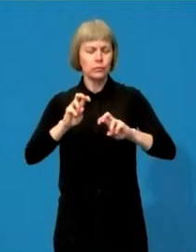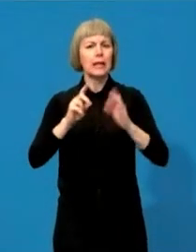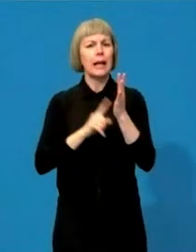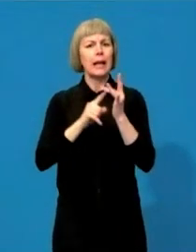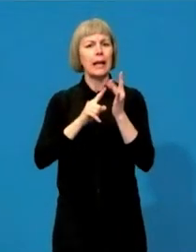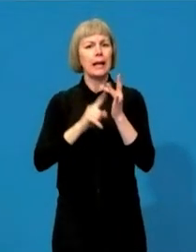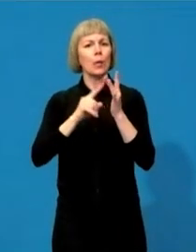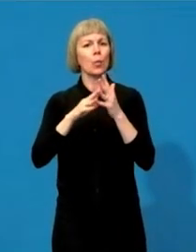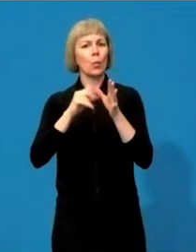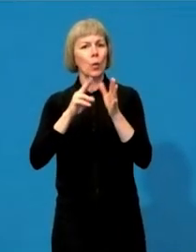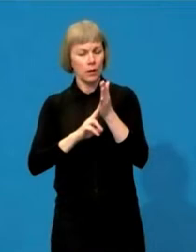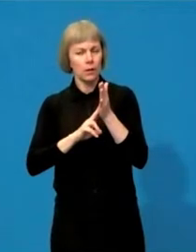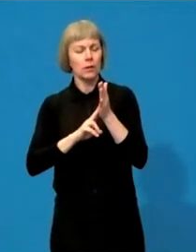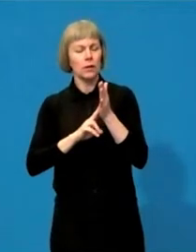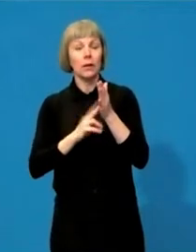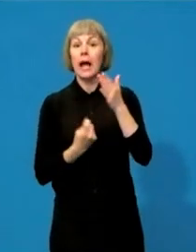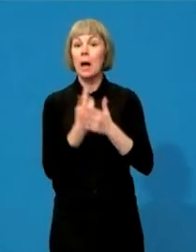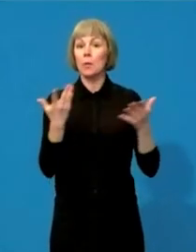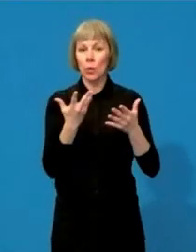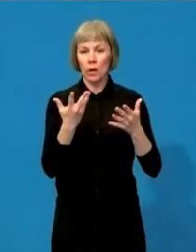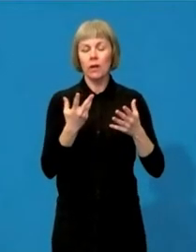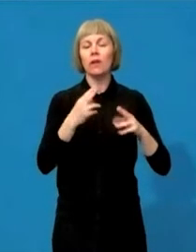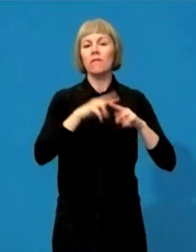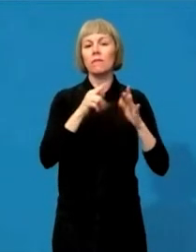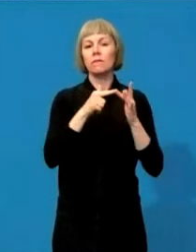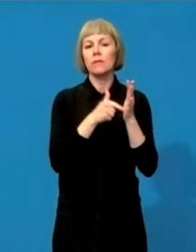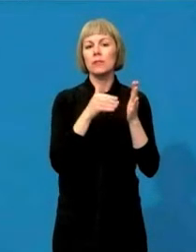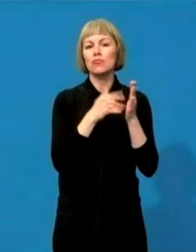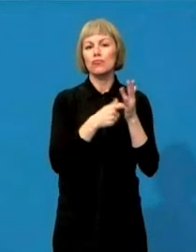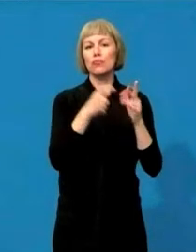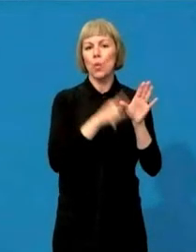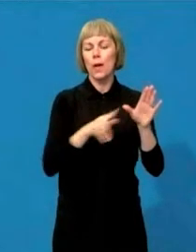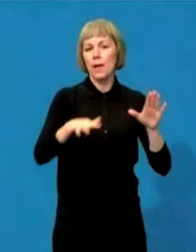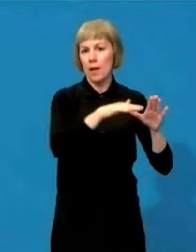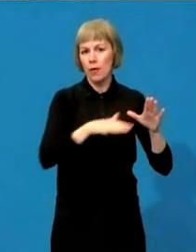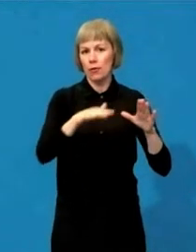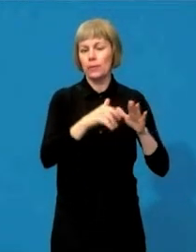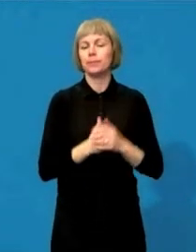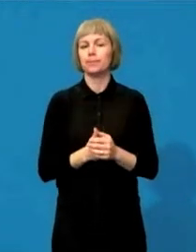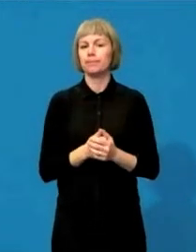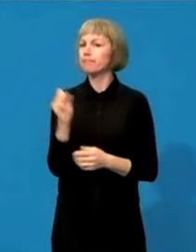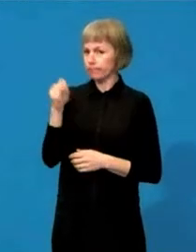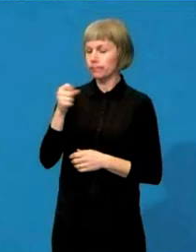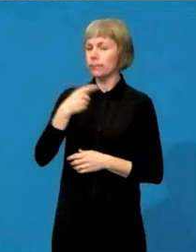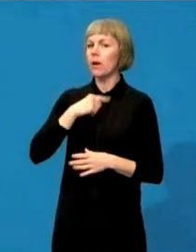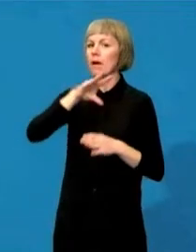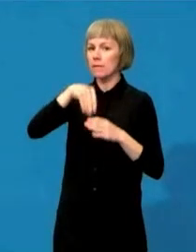Is that right? MS HAND: Yes, it was a prevalence study which tested quite a number